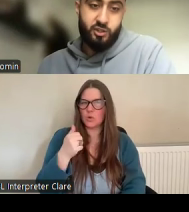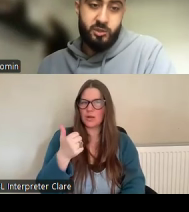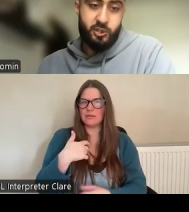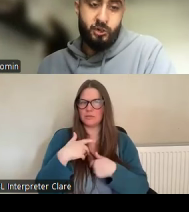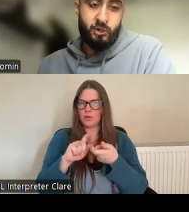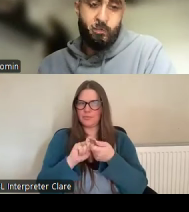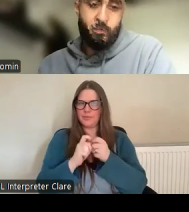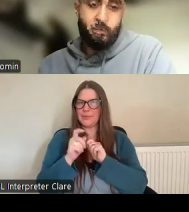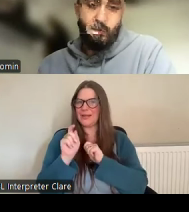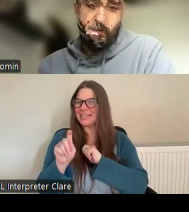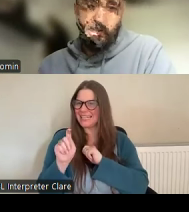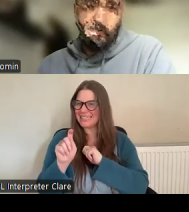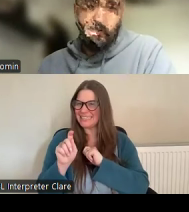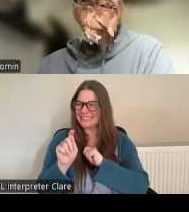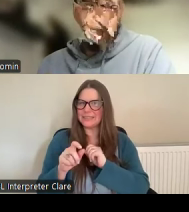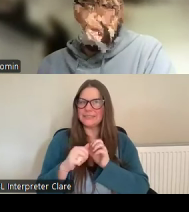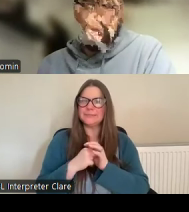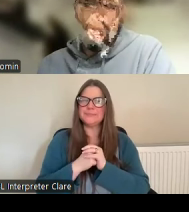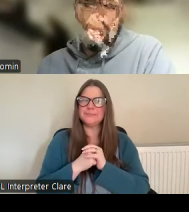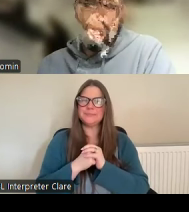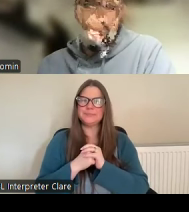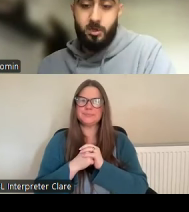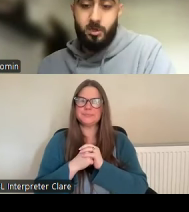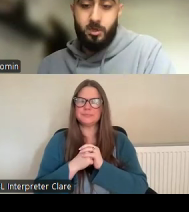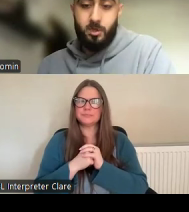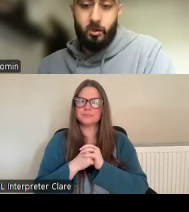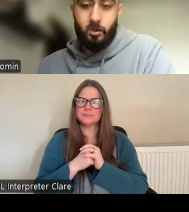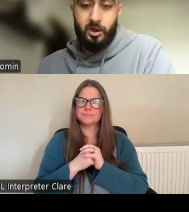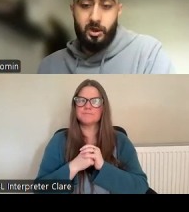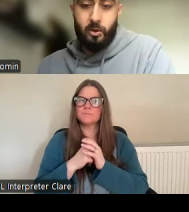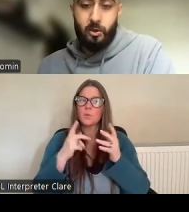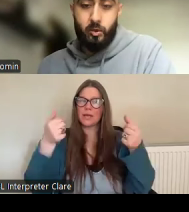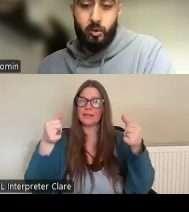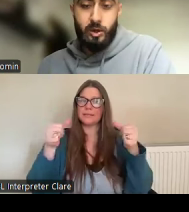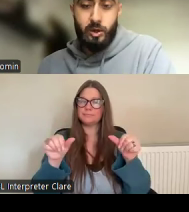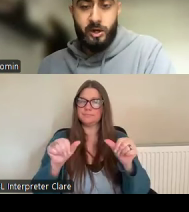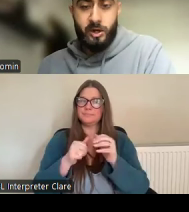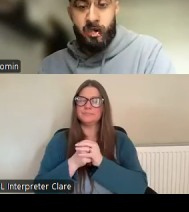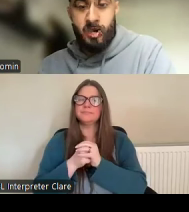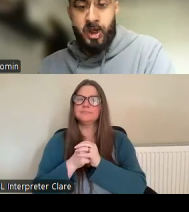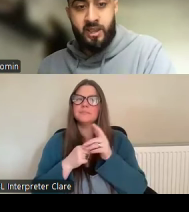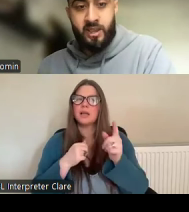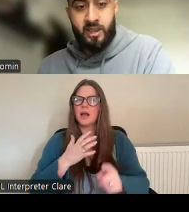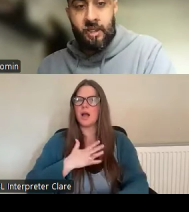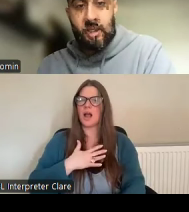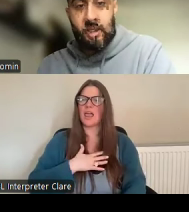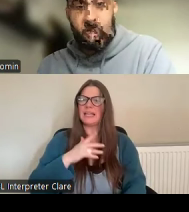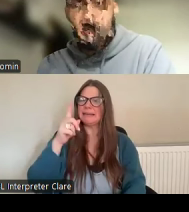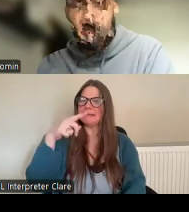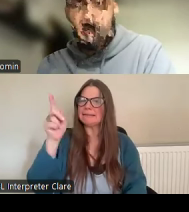You can see I've got that set up as a click. We're going to go next. I like to untick the search networks.